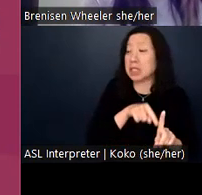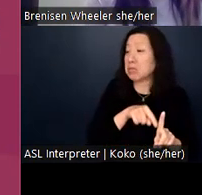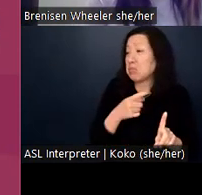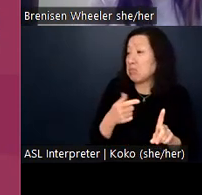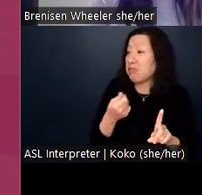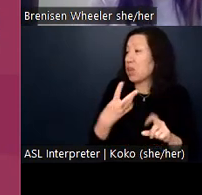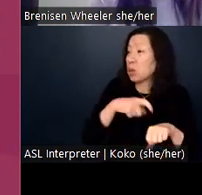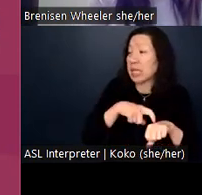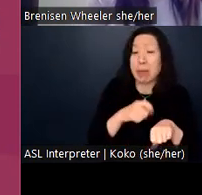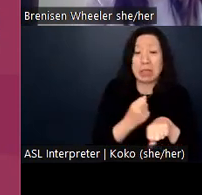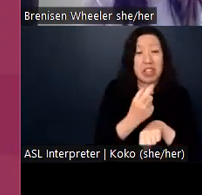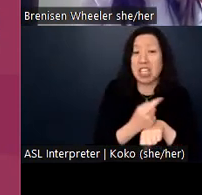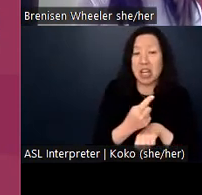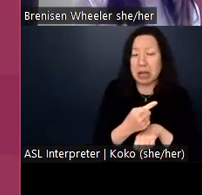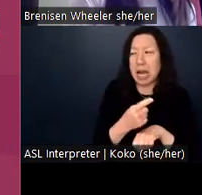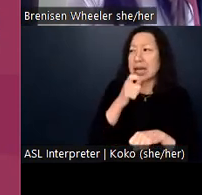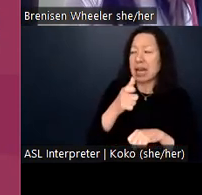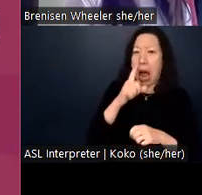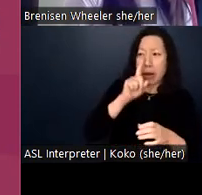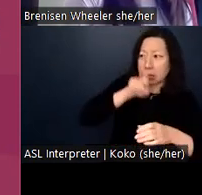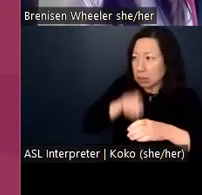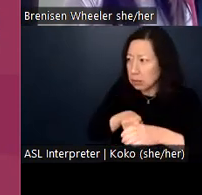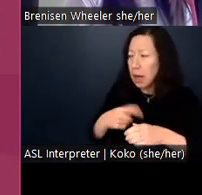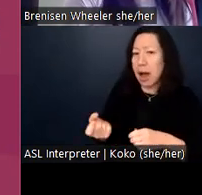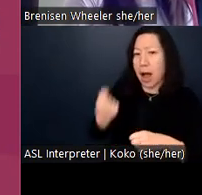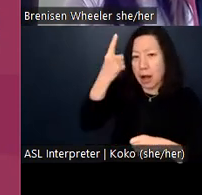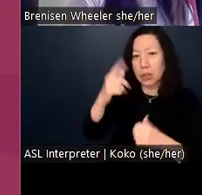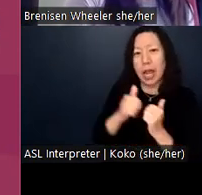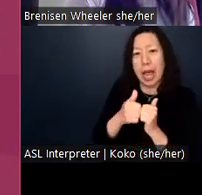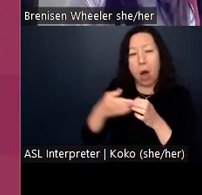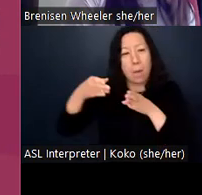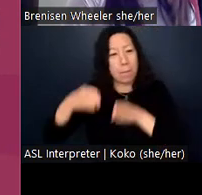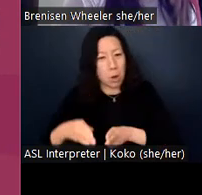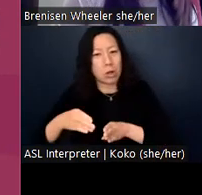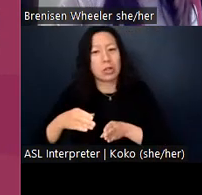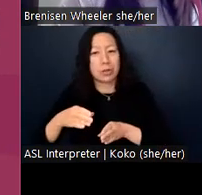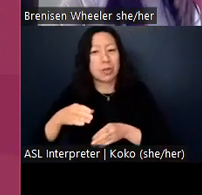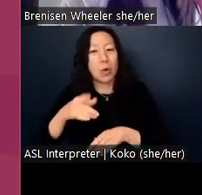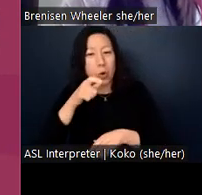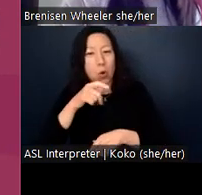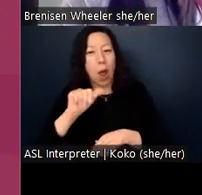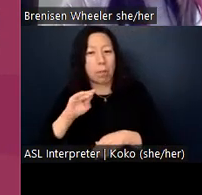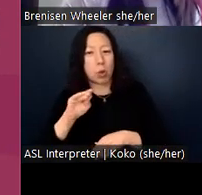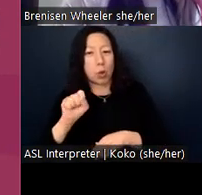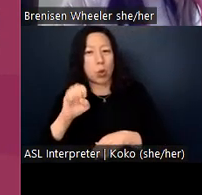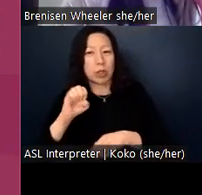to how in a recent person might be the one kind of influencing that yeah other people